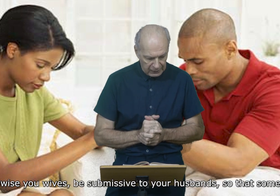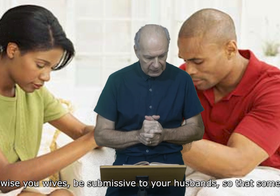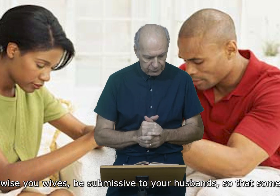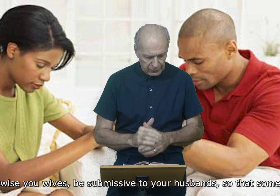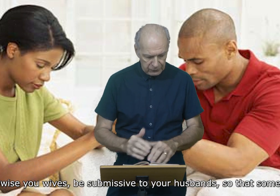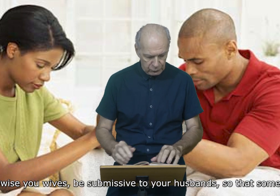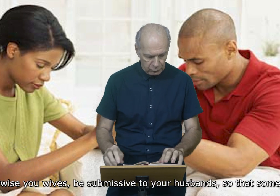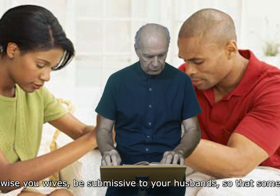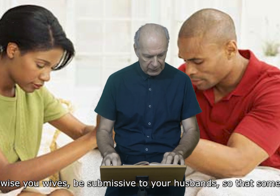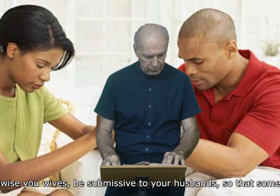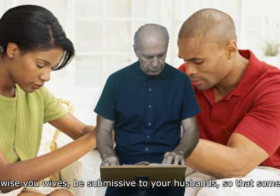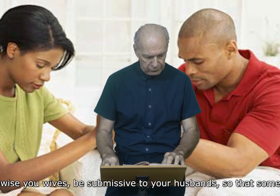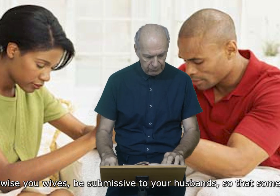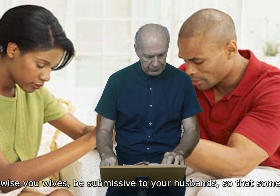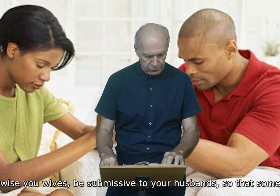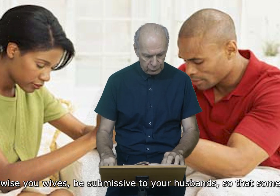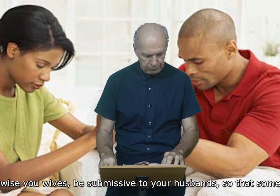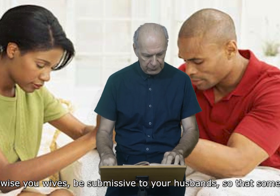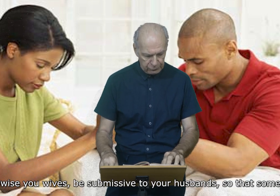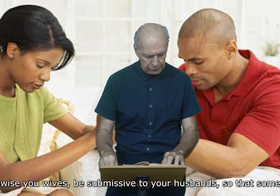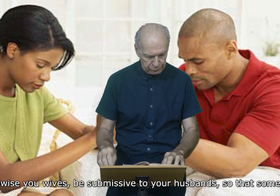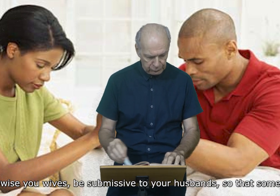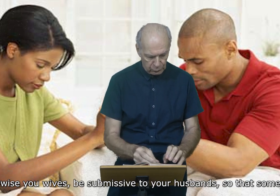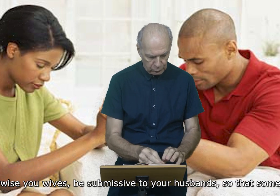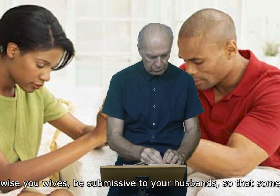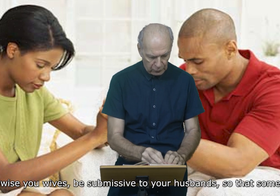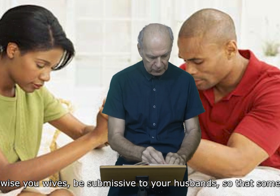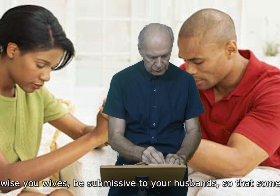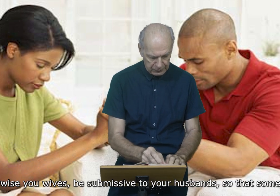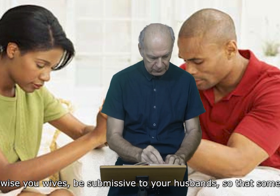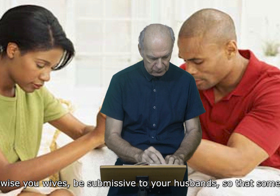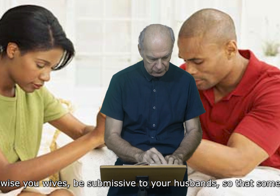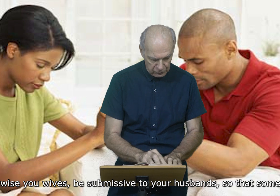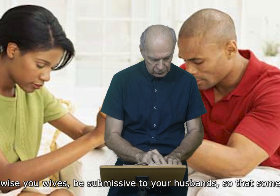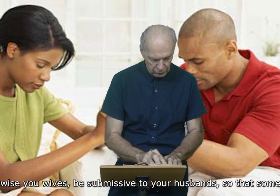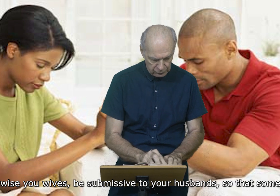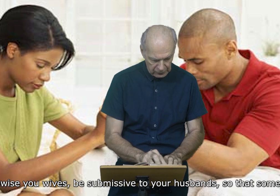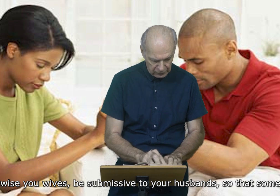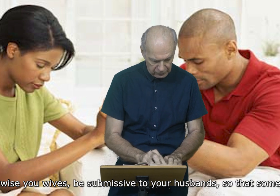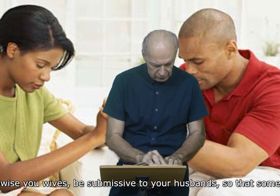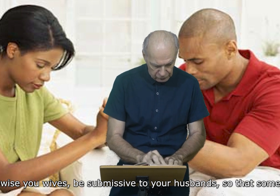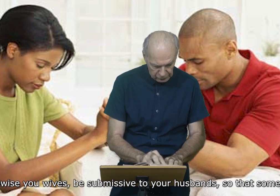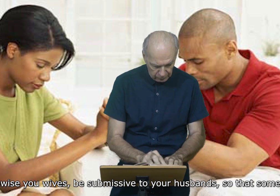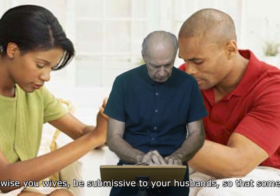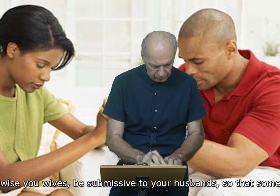Likewise you wives, be submissive to your husbands, so that some,